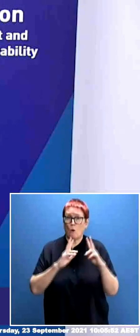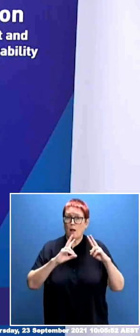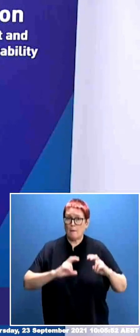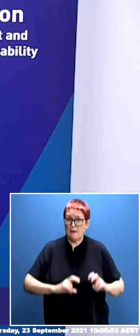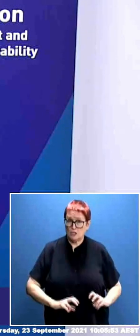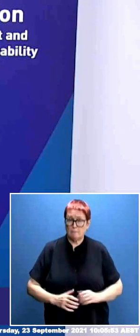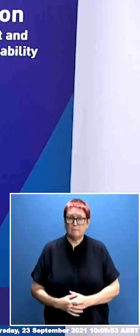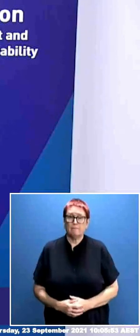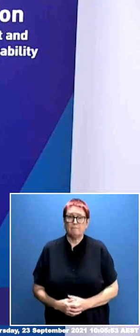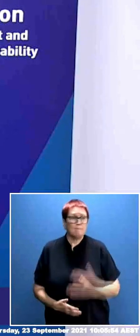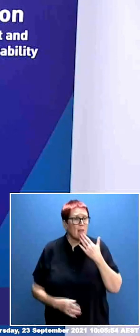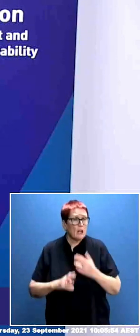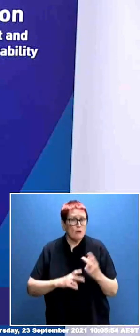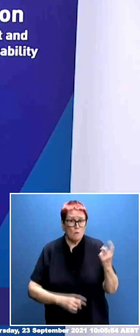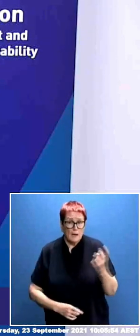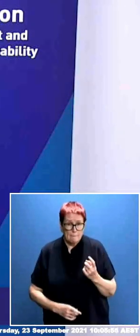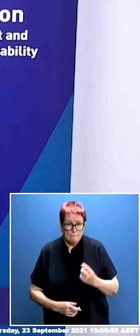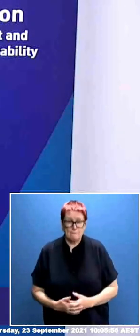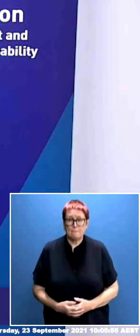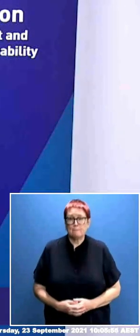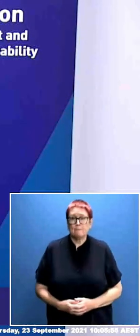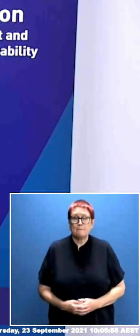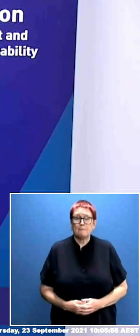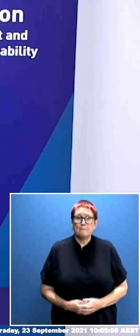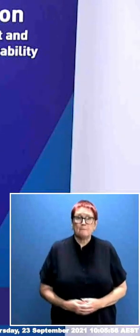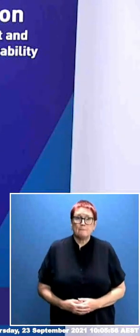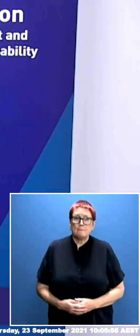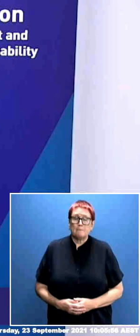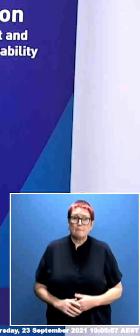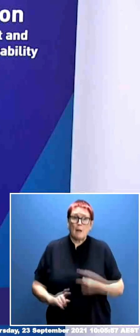We appreciate your attendance and also the written statements that you have provided.